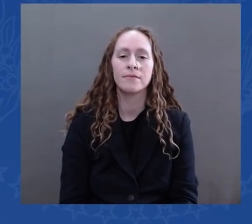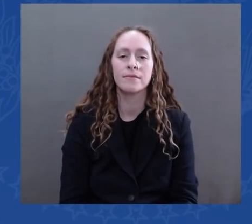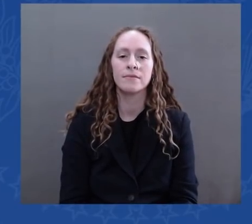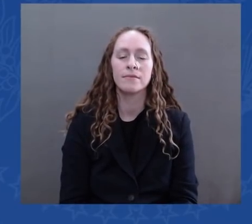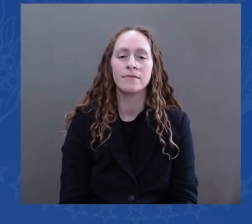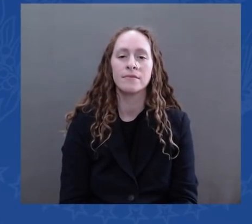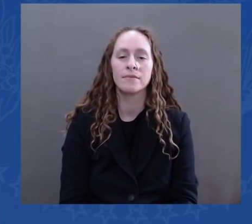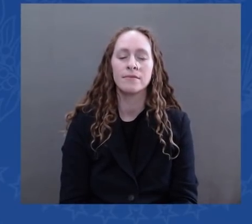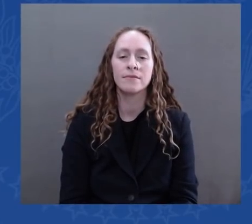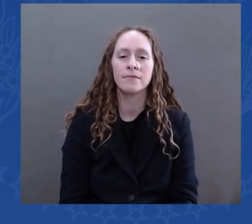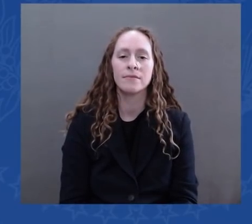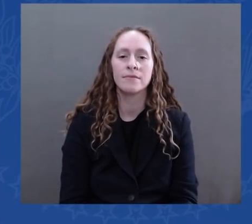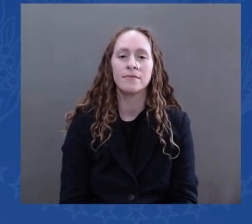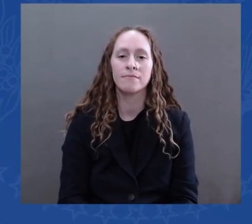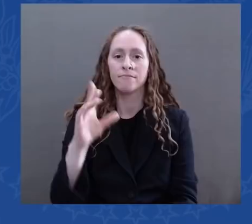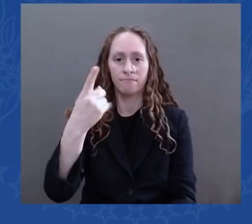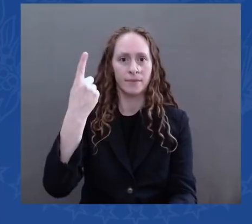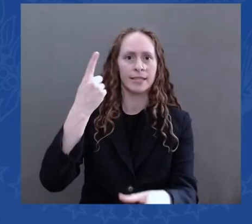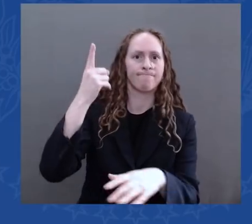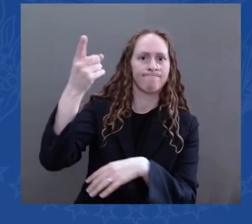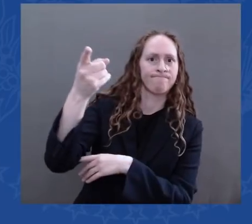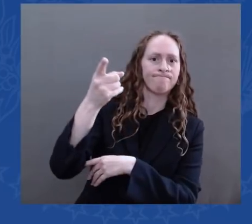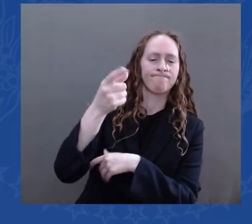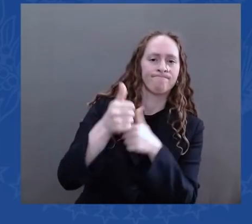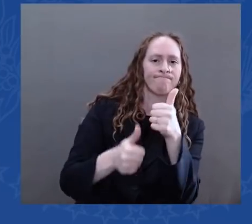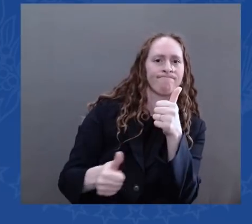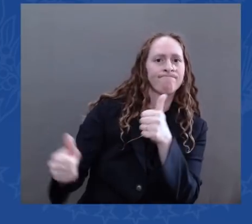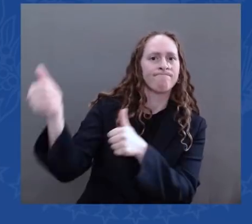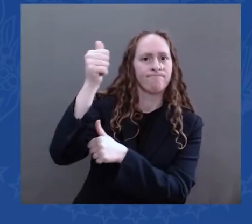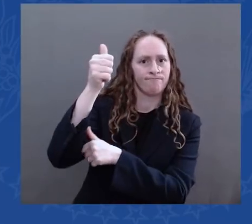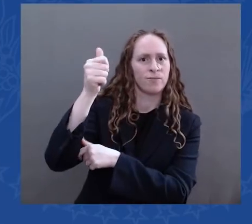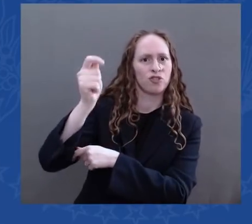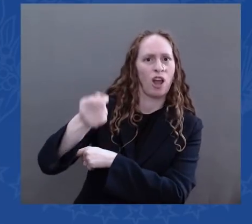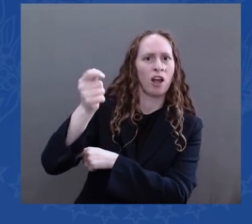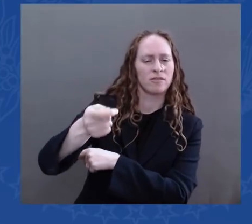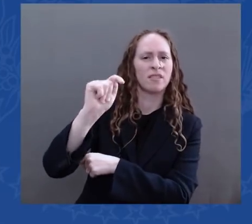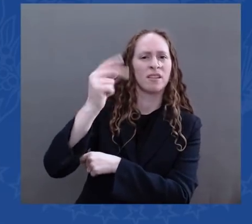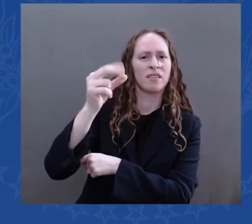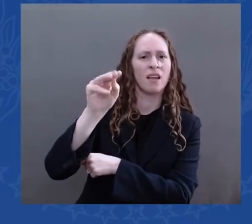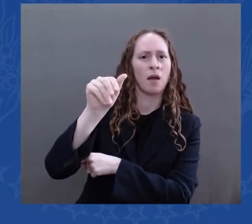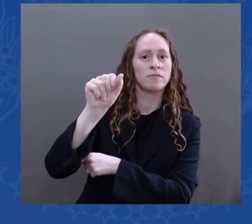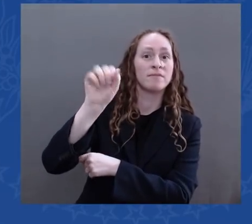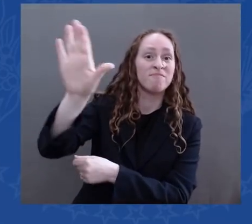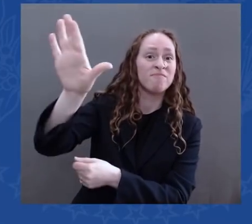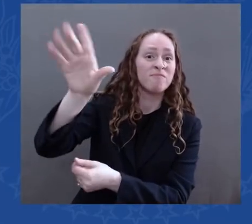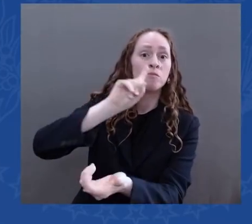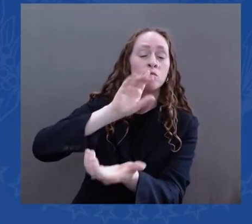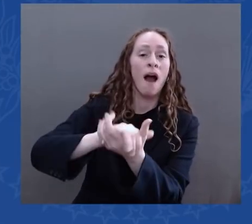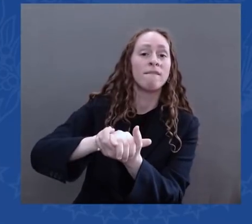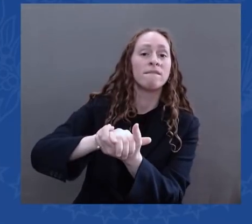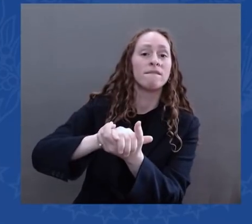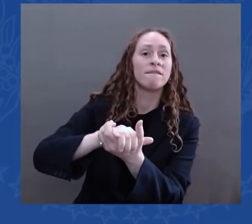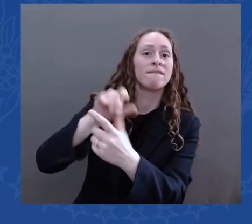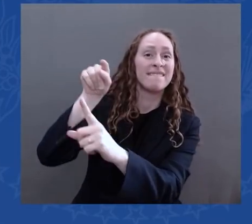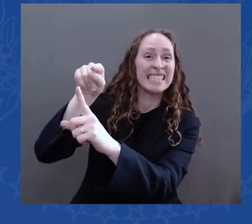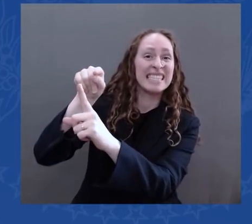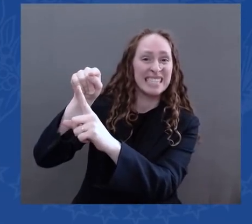Should Justice Thomas recuse himself from any cases involving the January 6th insurrection or former President Trump at this point? The President: I'd leave that to two entities.